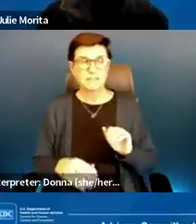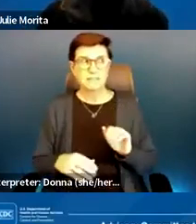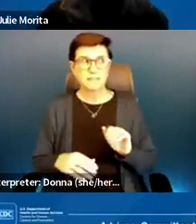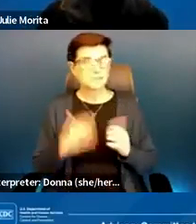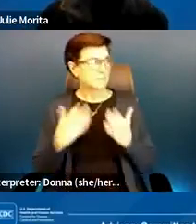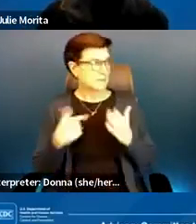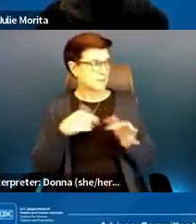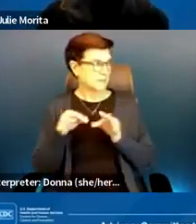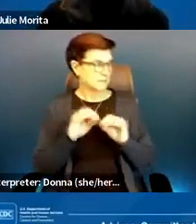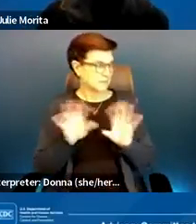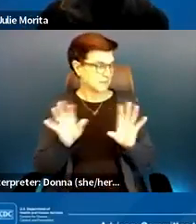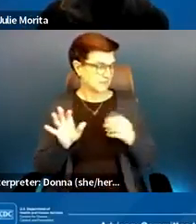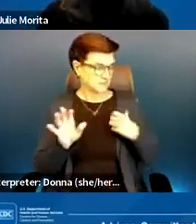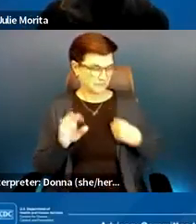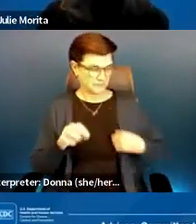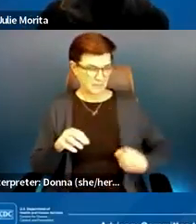the people who are actually doing the pipetting